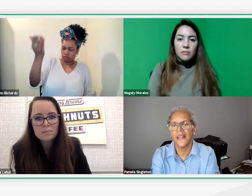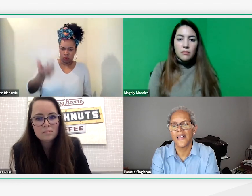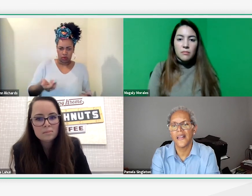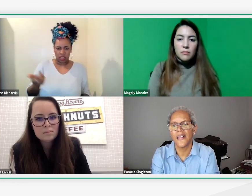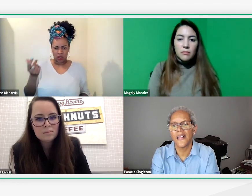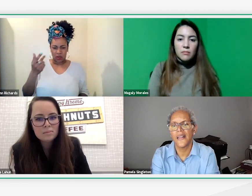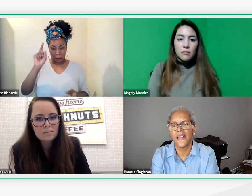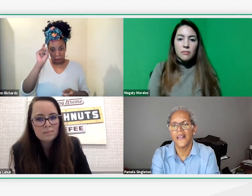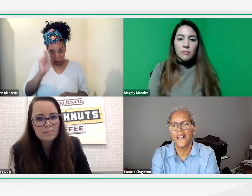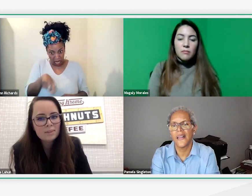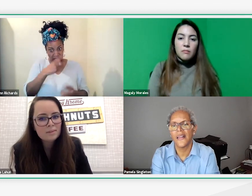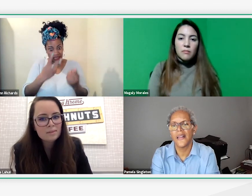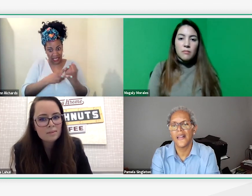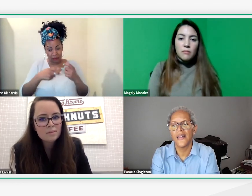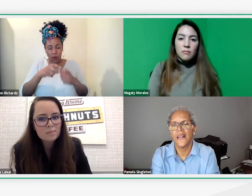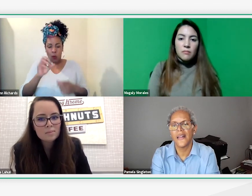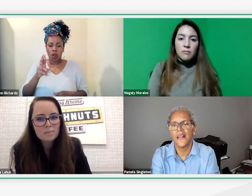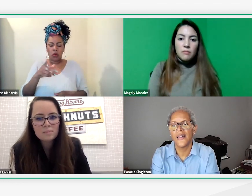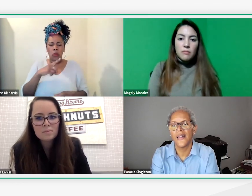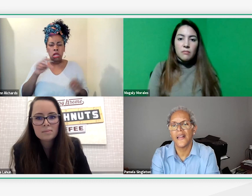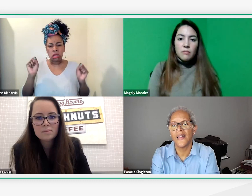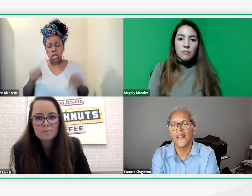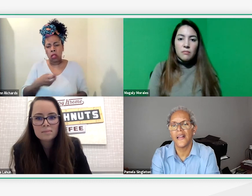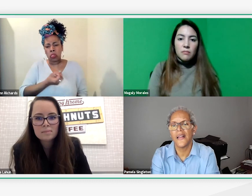Can I throw the paper away and just follow my online bank,